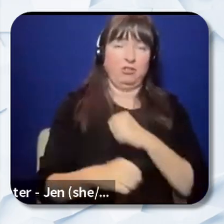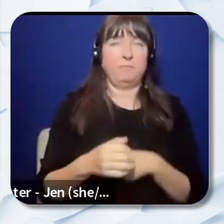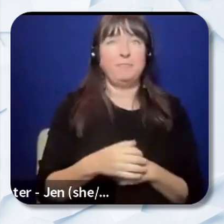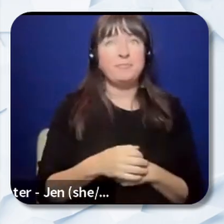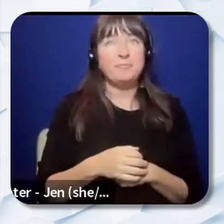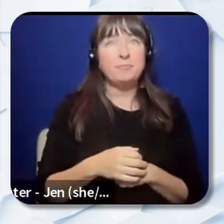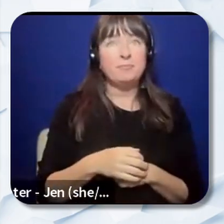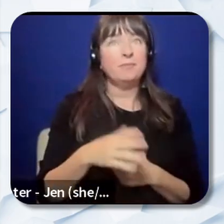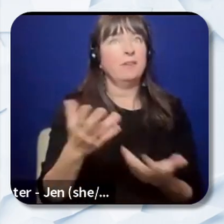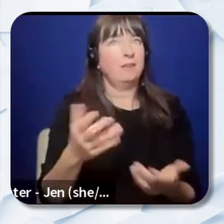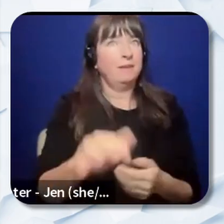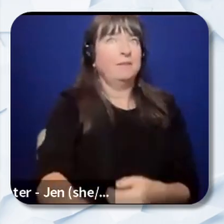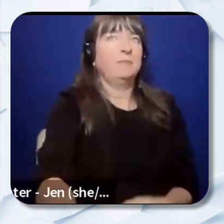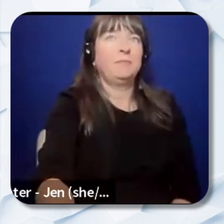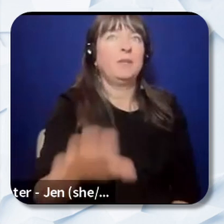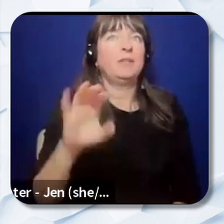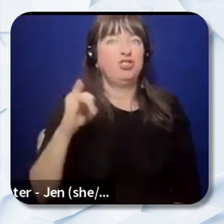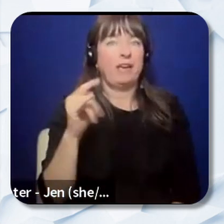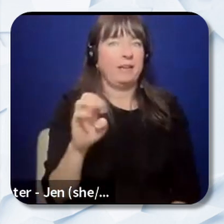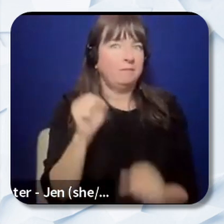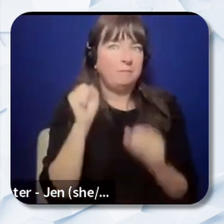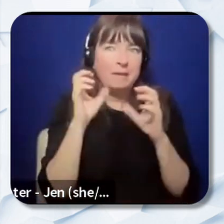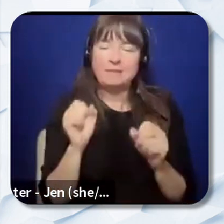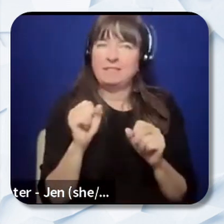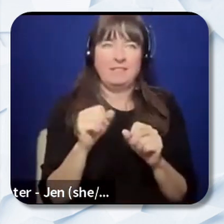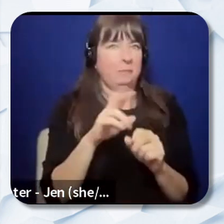personal testimonies on how CLASS supports inclusion. Just to note how